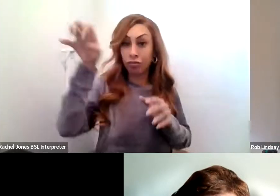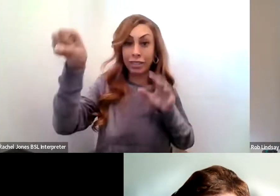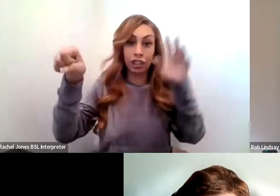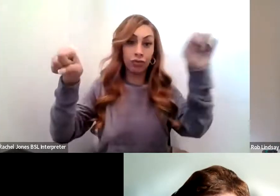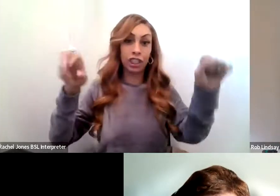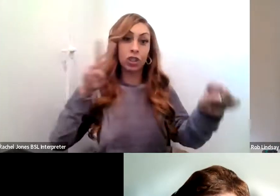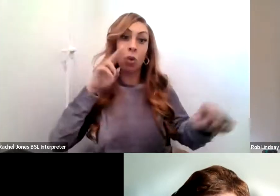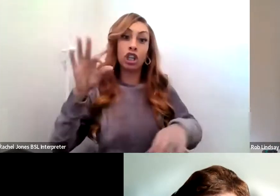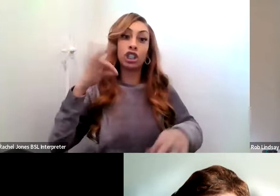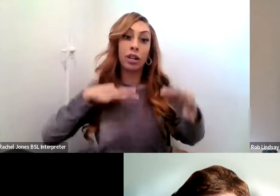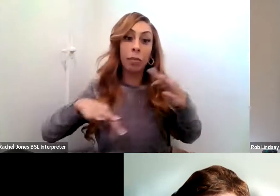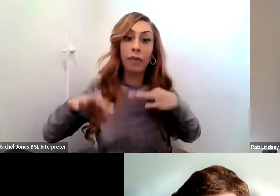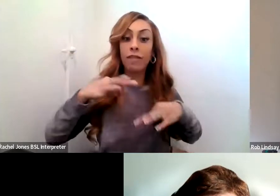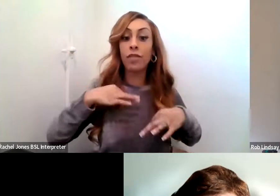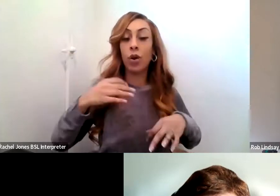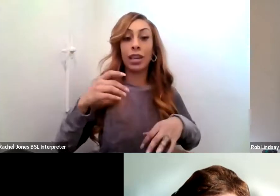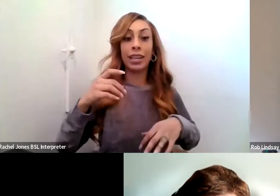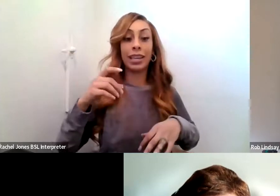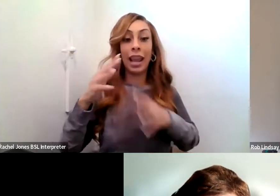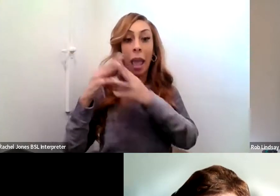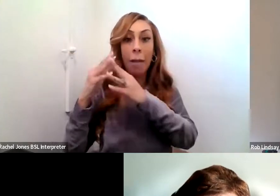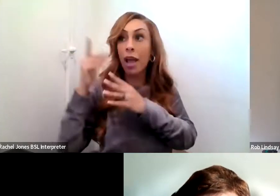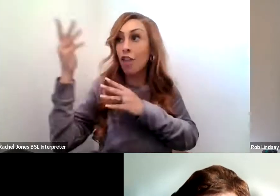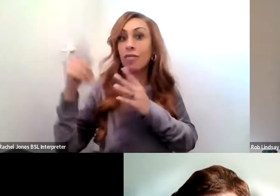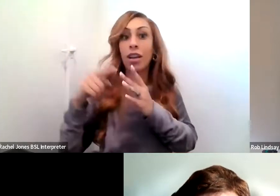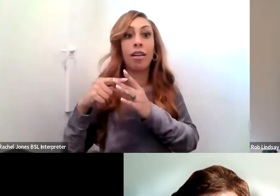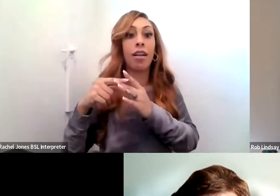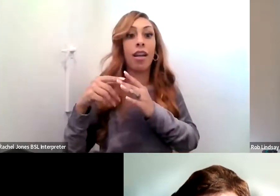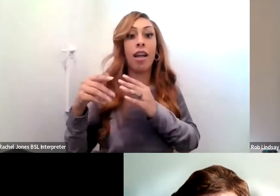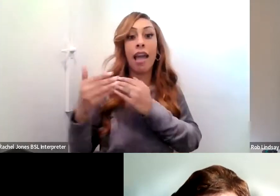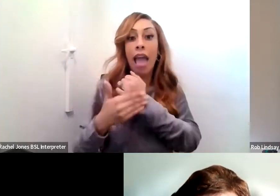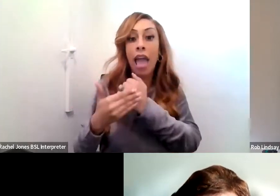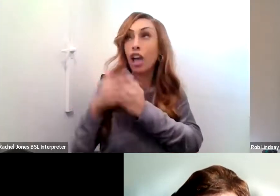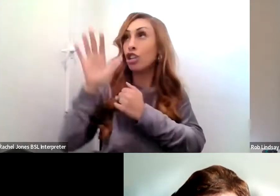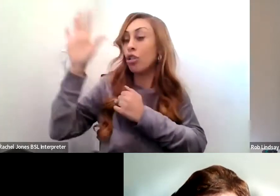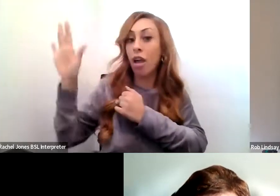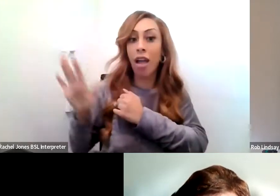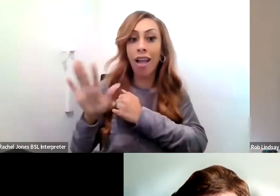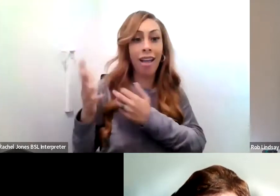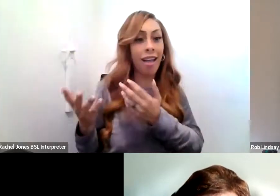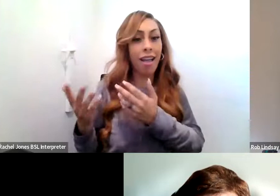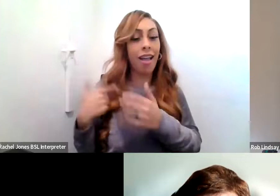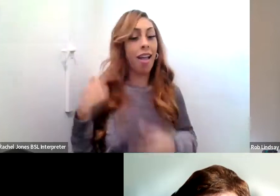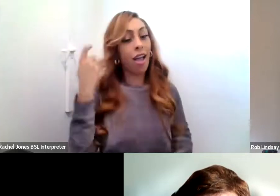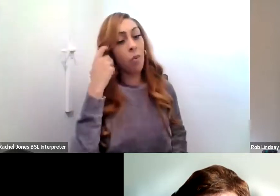performances in Sydney or California or wherever it may be. I wondered if I could ask you a little bit more